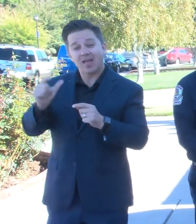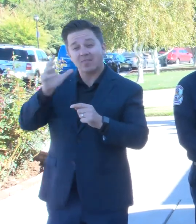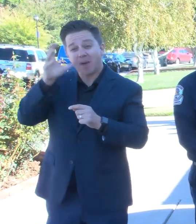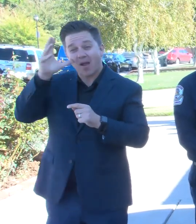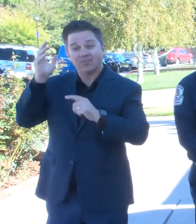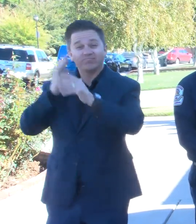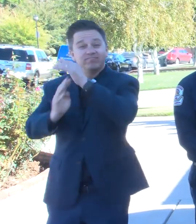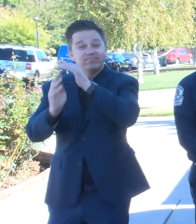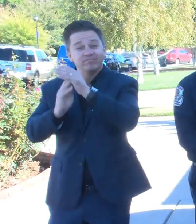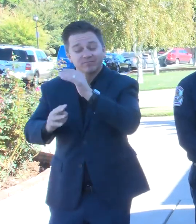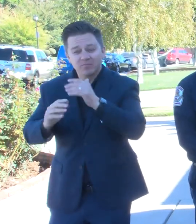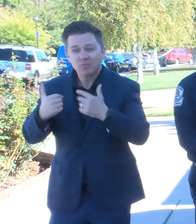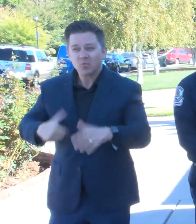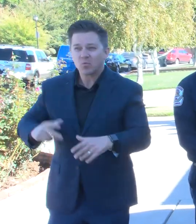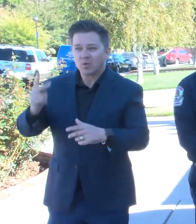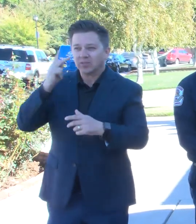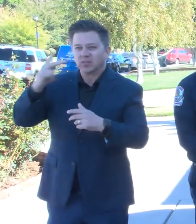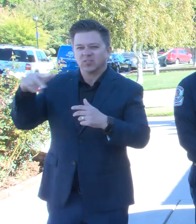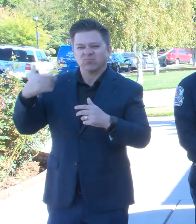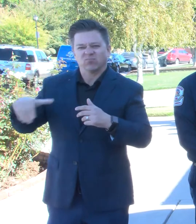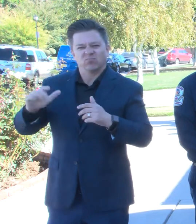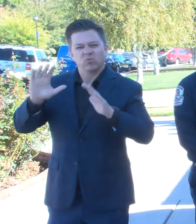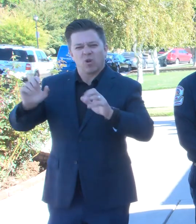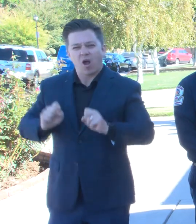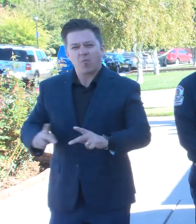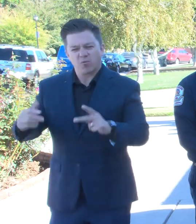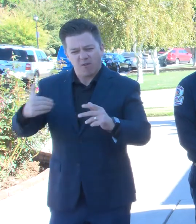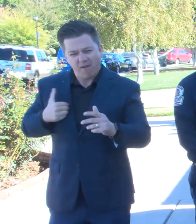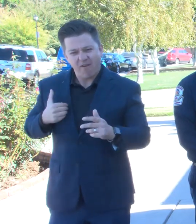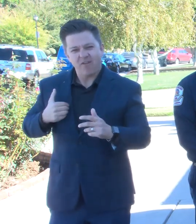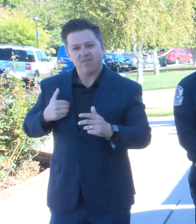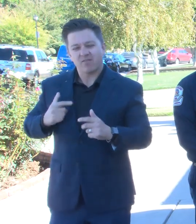opportunity that i have been given to live in this nation